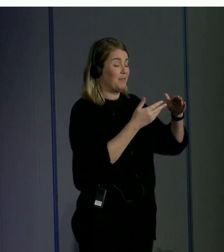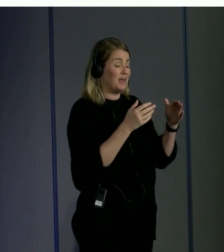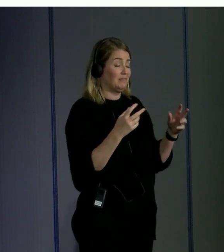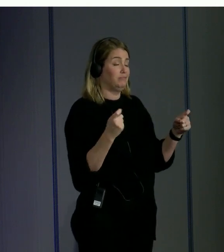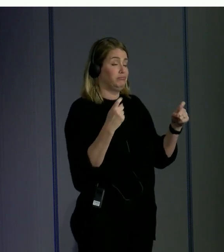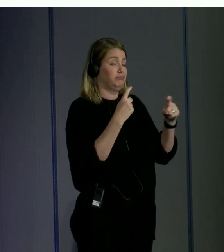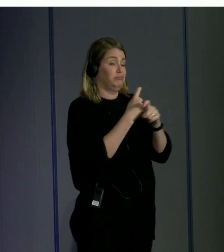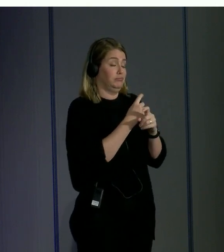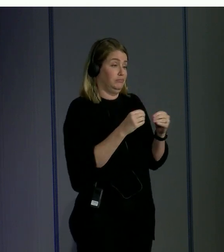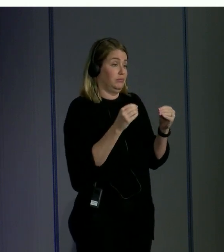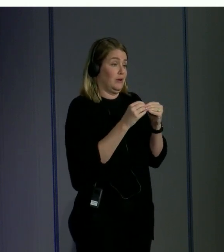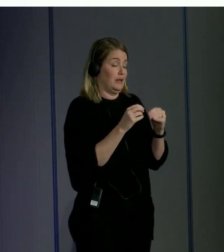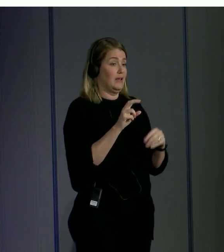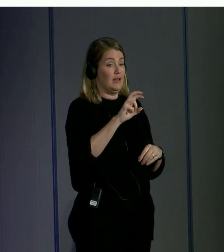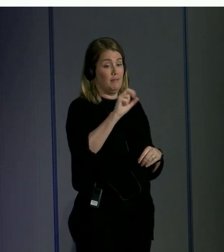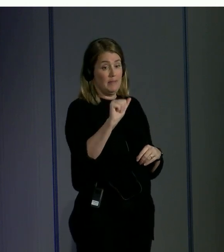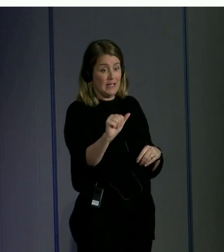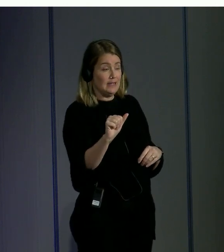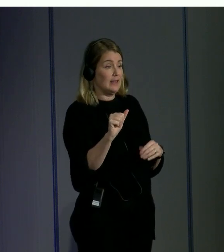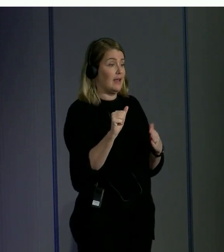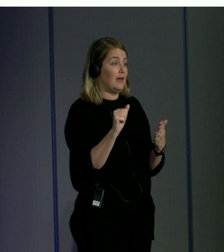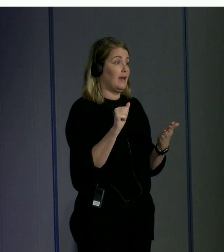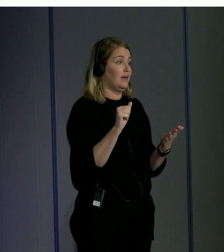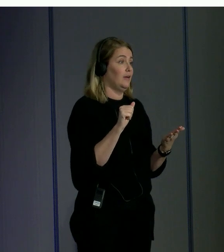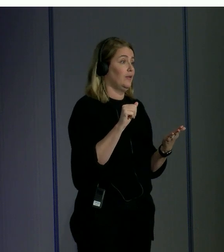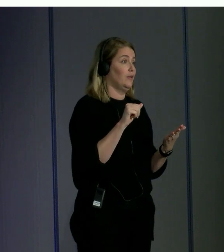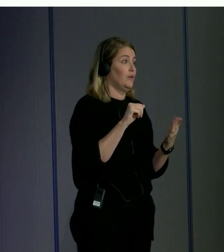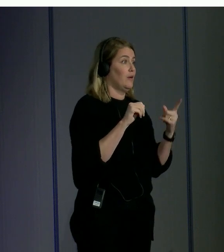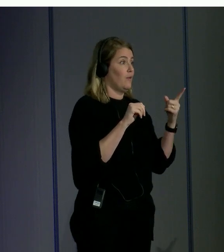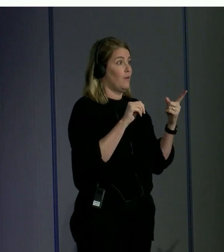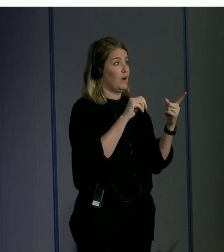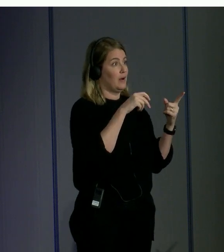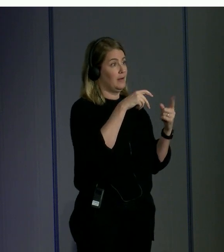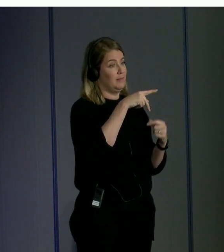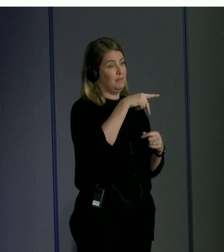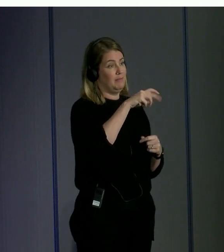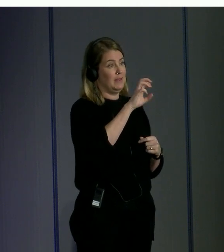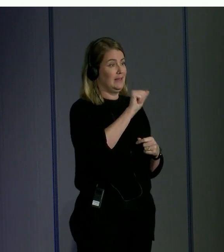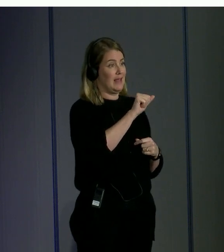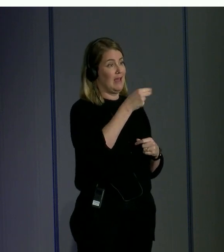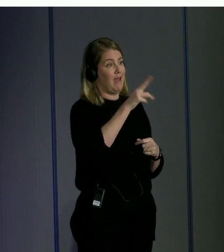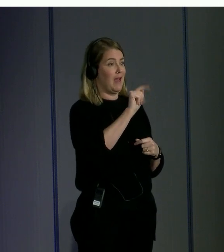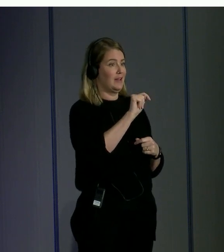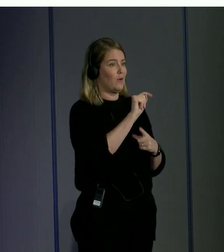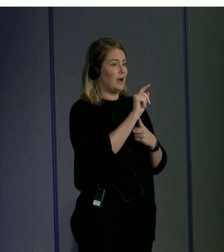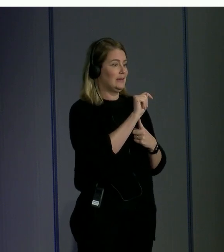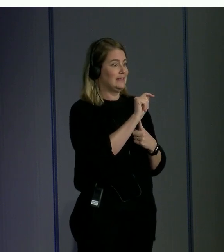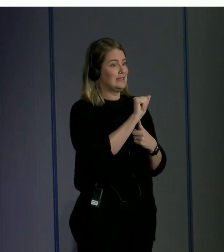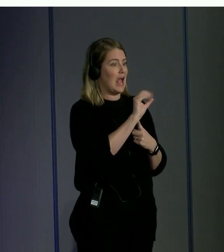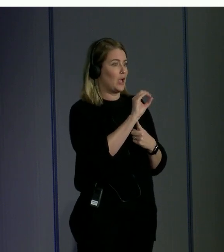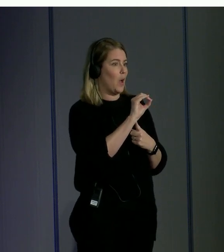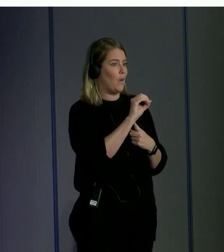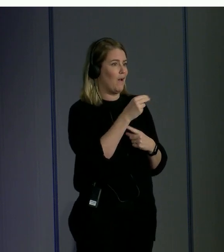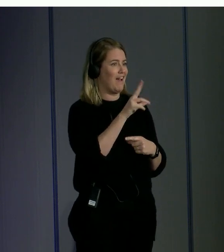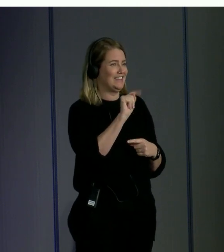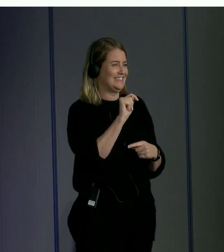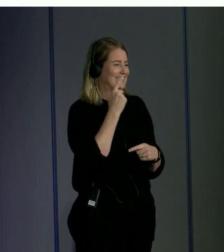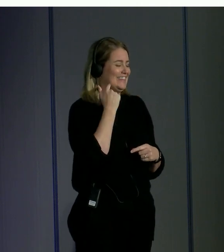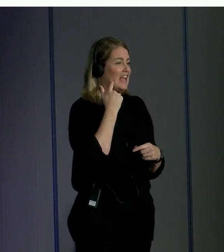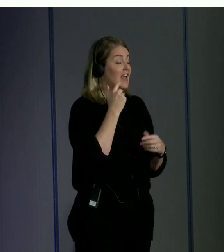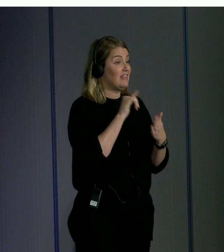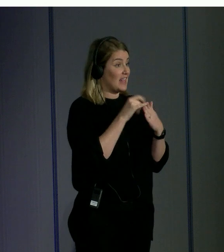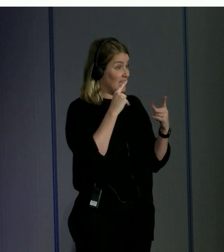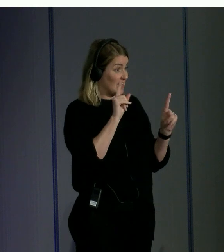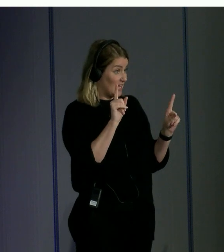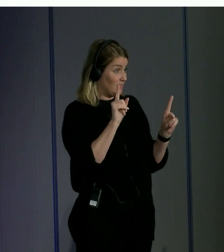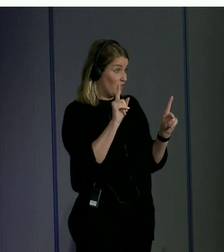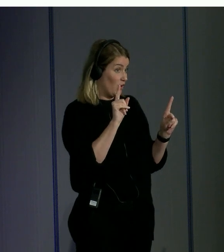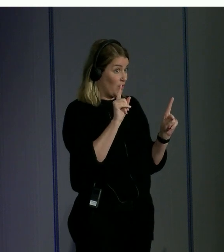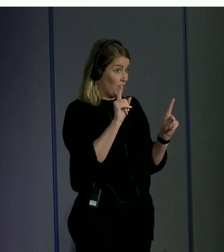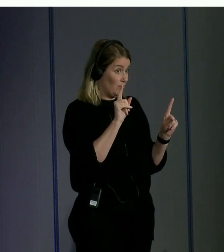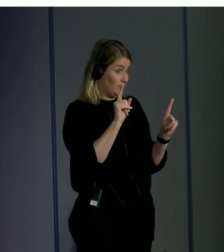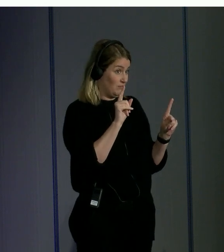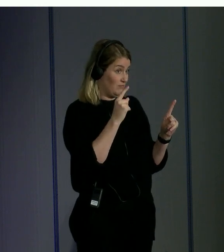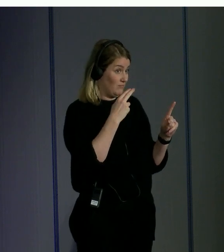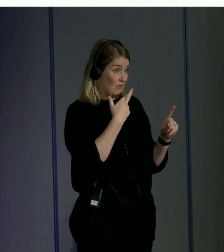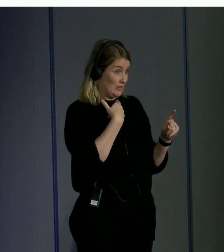Pizza Bell, or Ken taco hut be a successful fast restaurant?